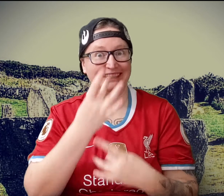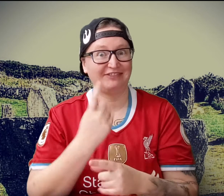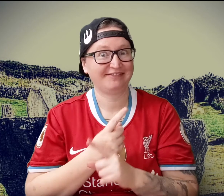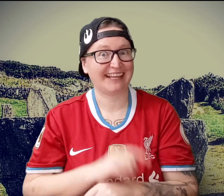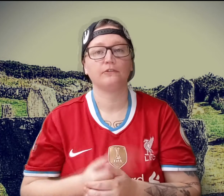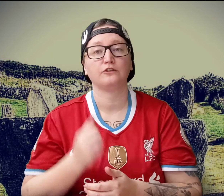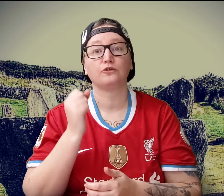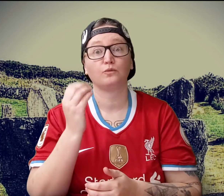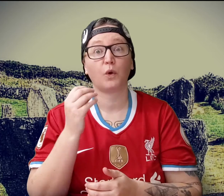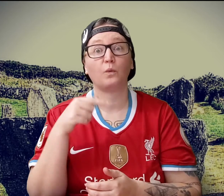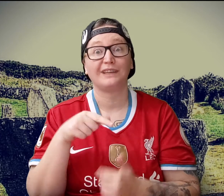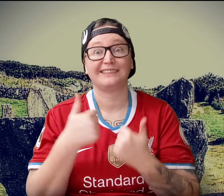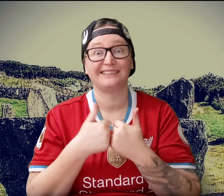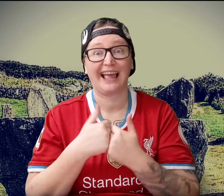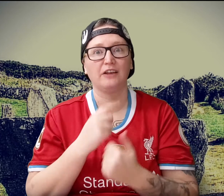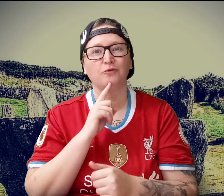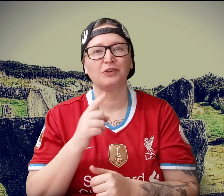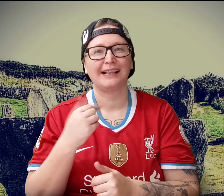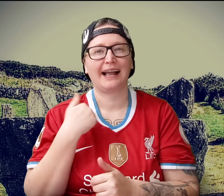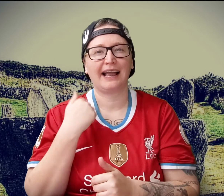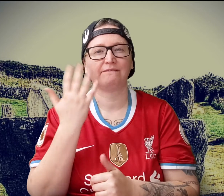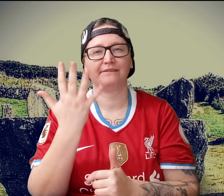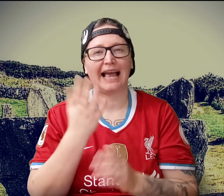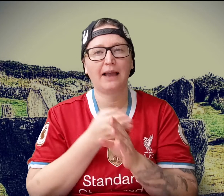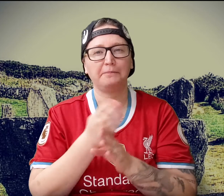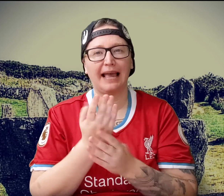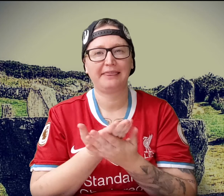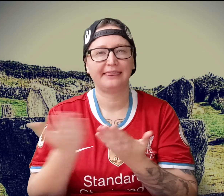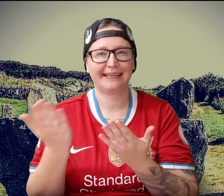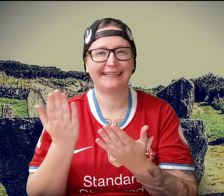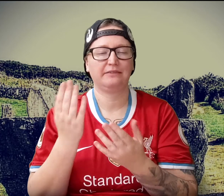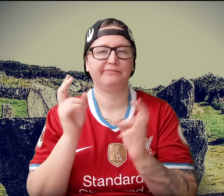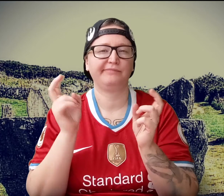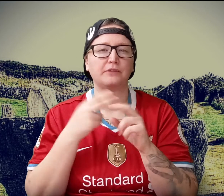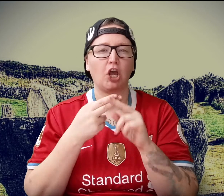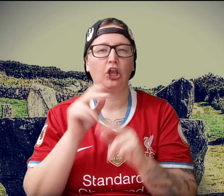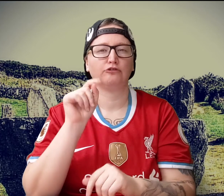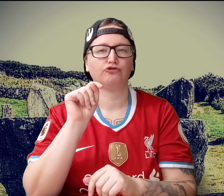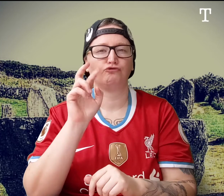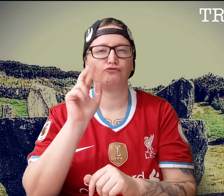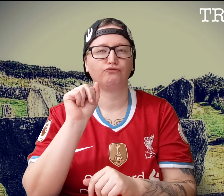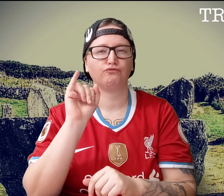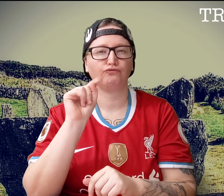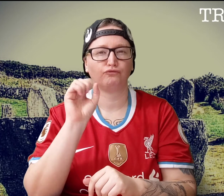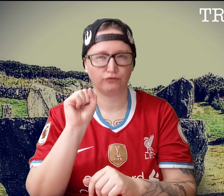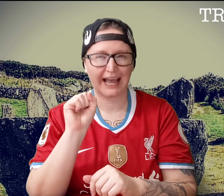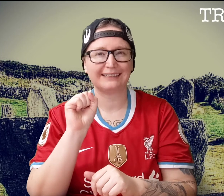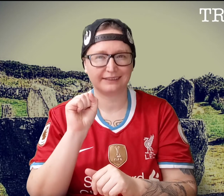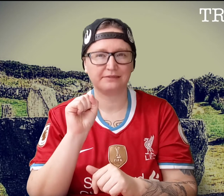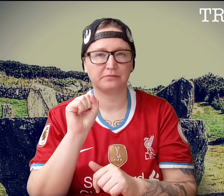their life which should be interesting so this game has five main things which are called traits